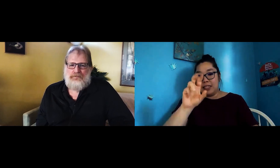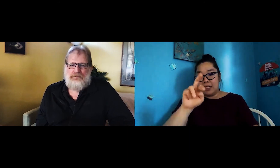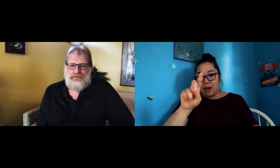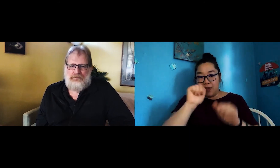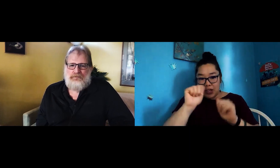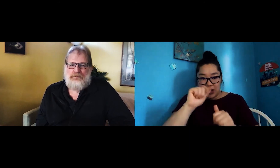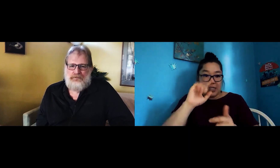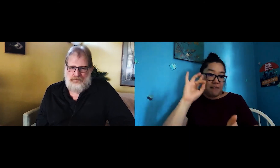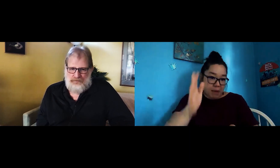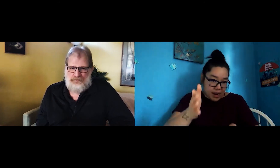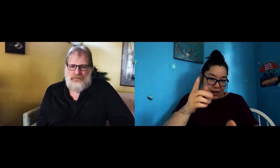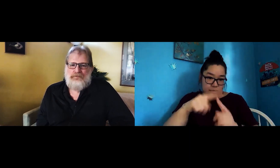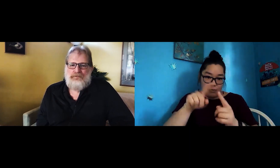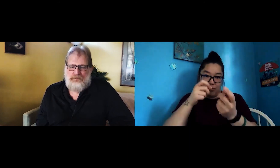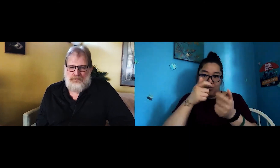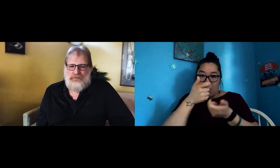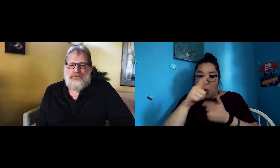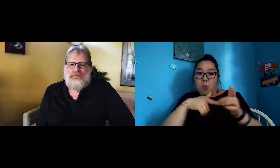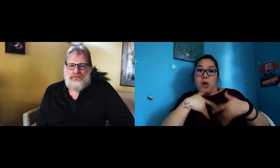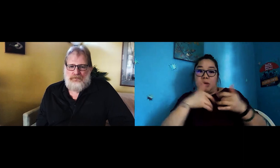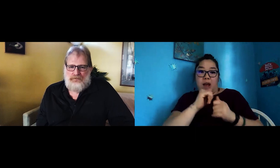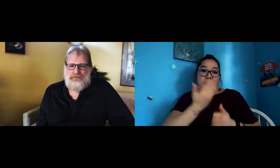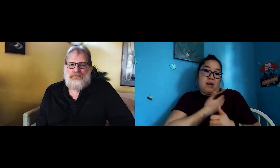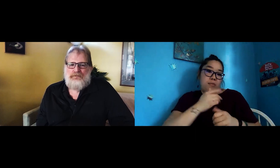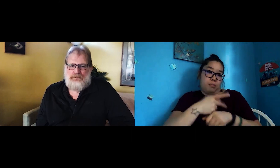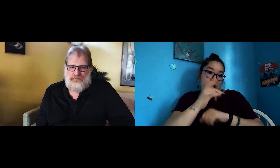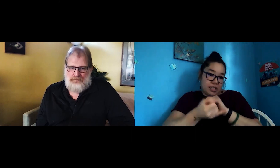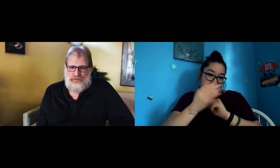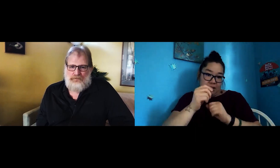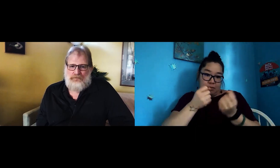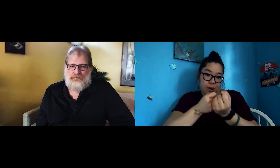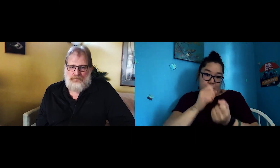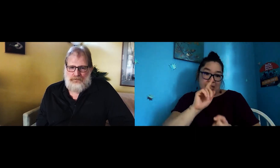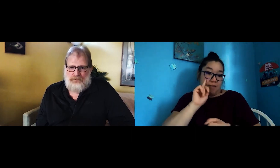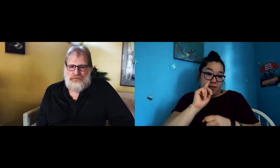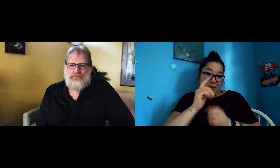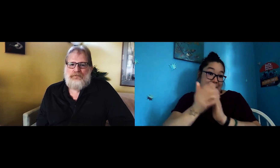Sound Theater Company, and Deaf Spotlight to keep tabs on our projects and to support Deaf talent.